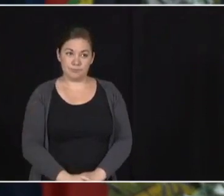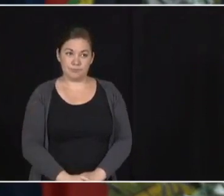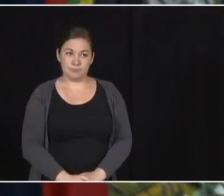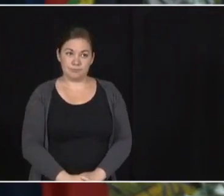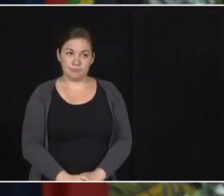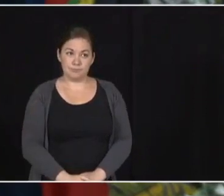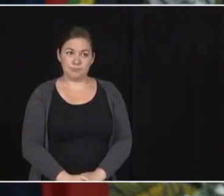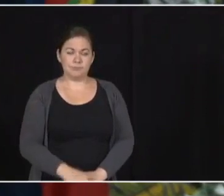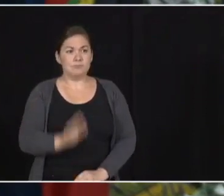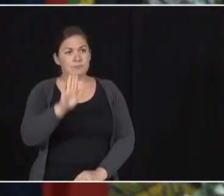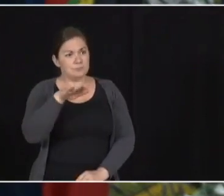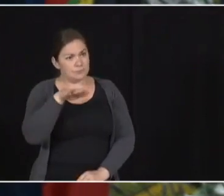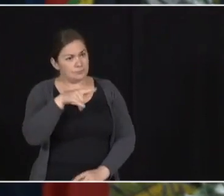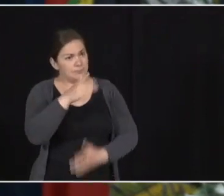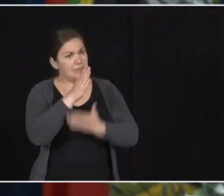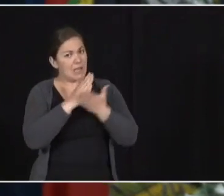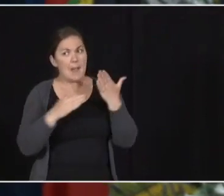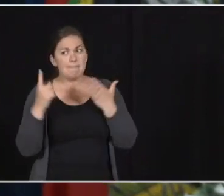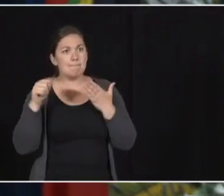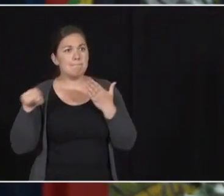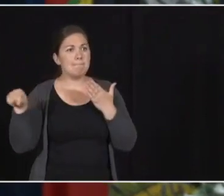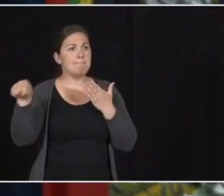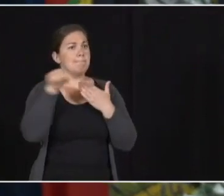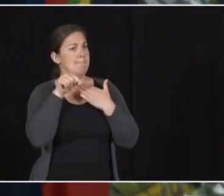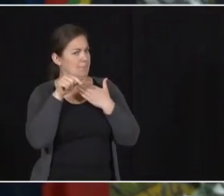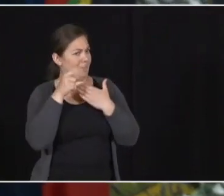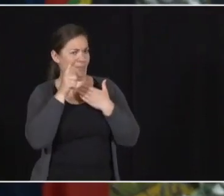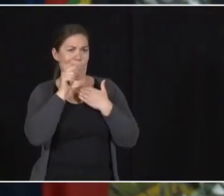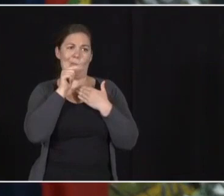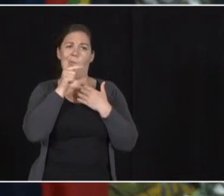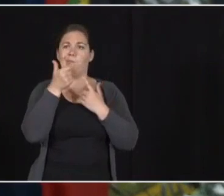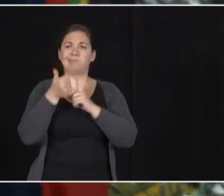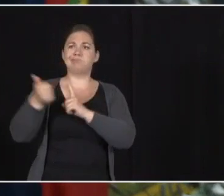Some of Canada's largest institutional investors are among some of the top shareholders in publicly traded companies